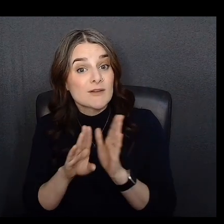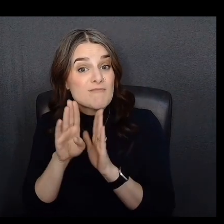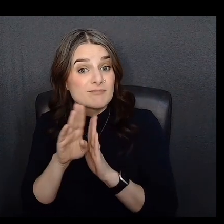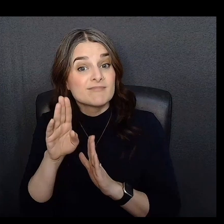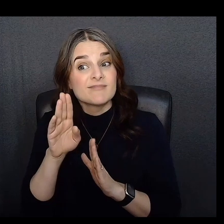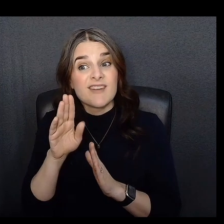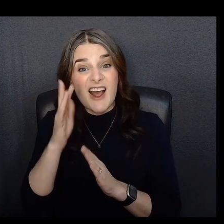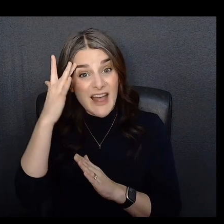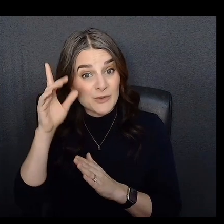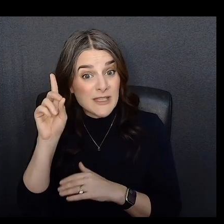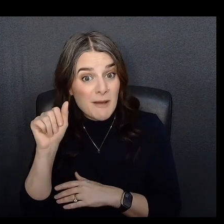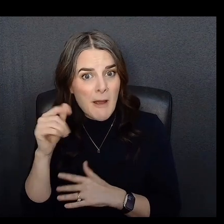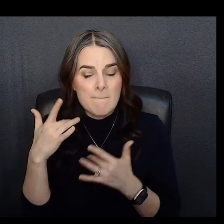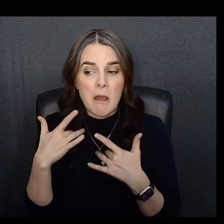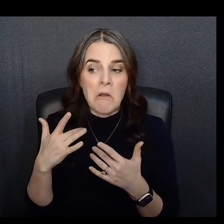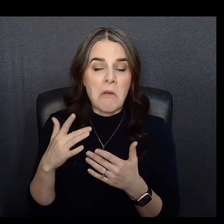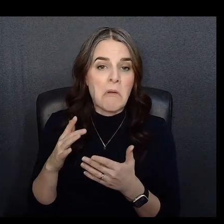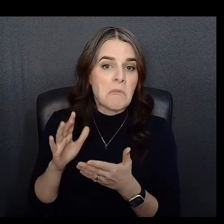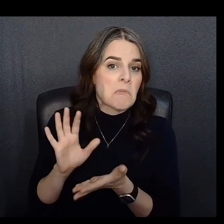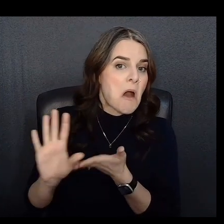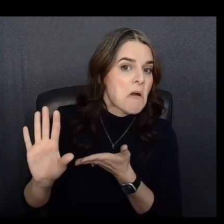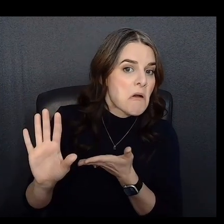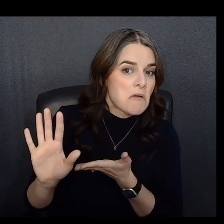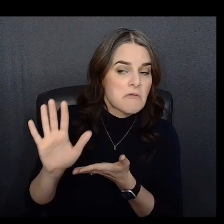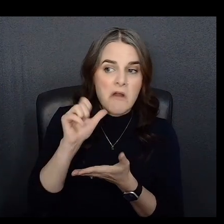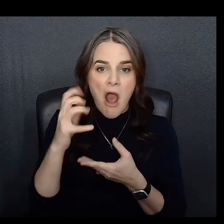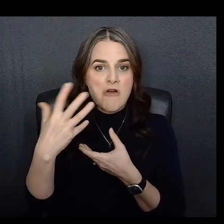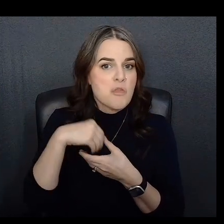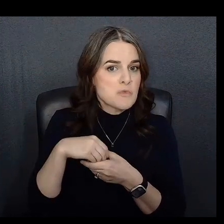are often left out of the conversation,